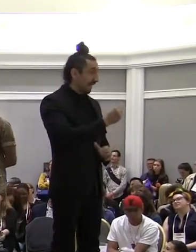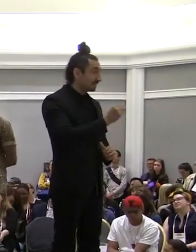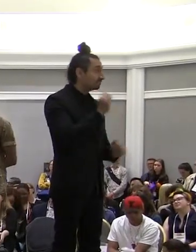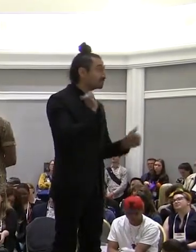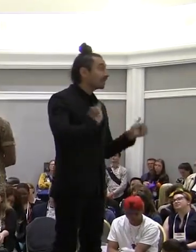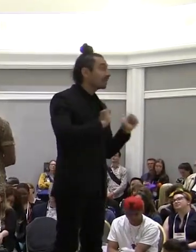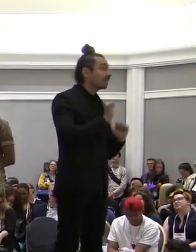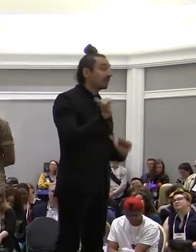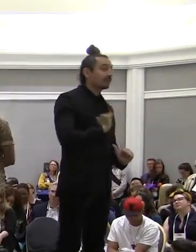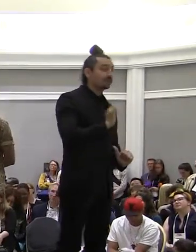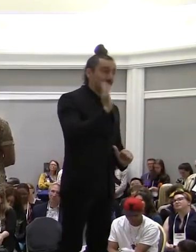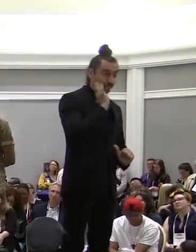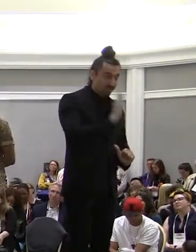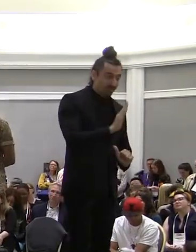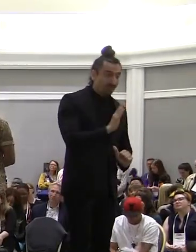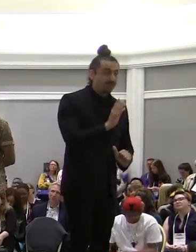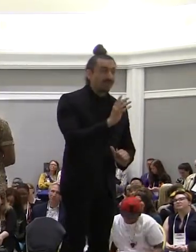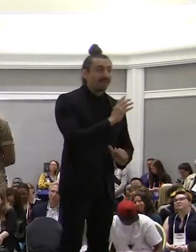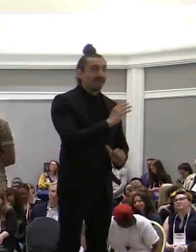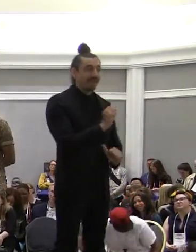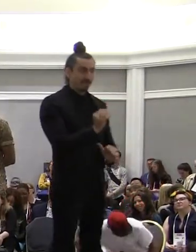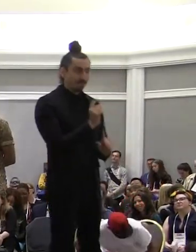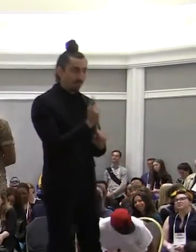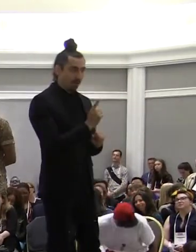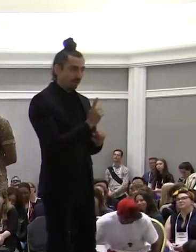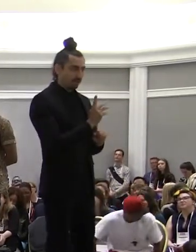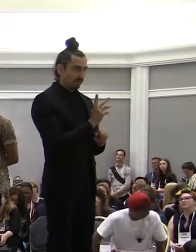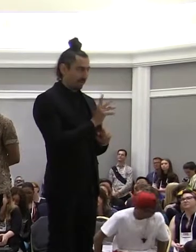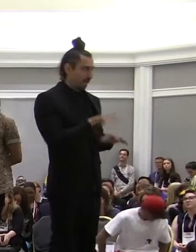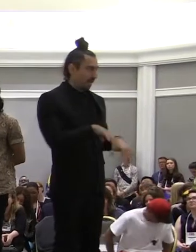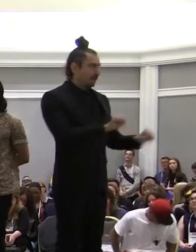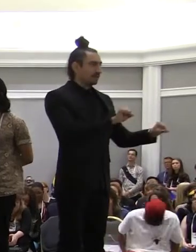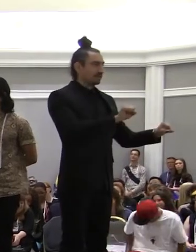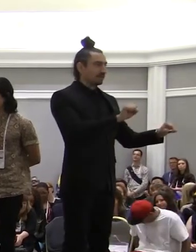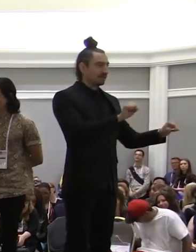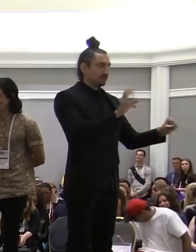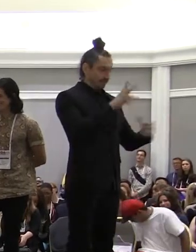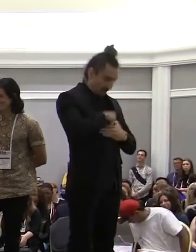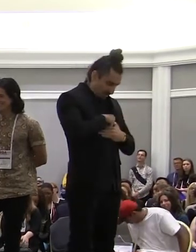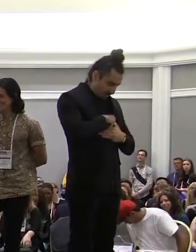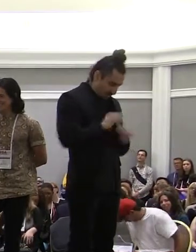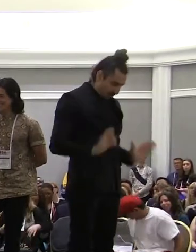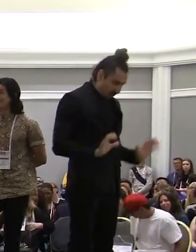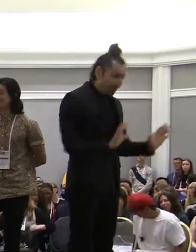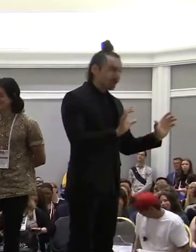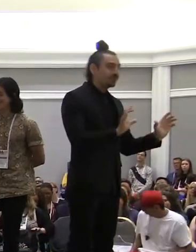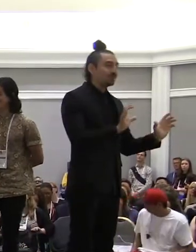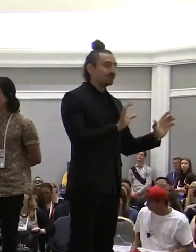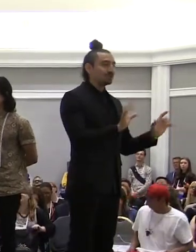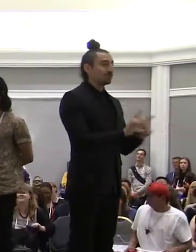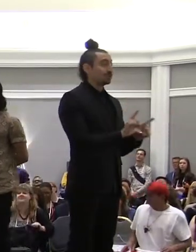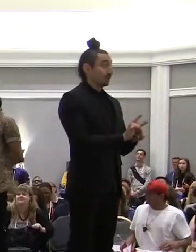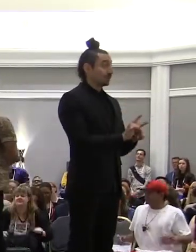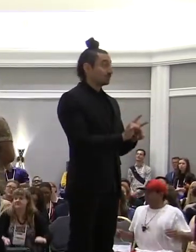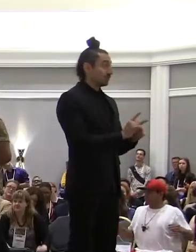and we will have some moments of embodied practice which I would like to close this session out with as well. So I invite you .